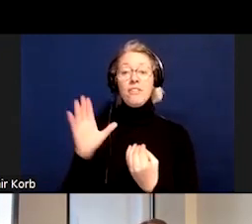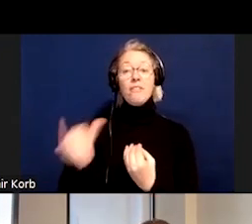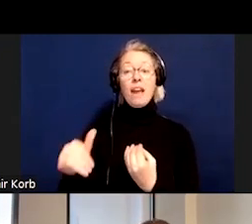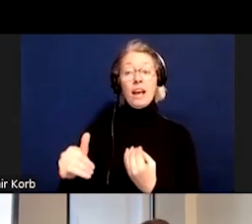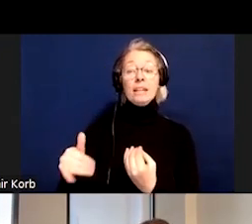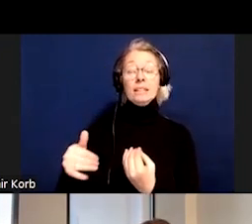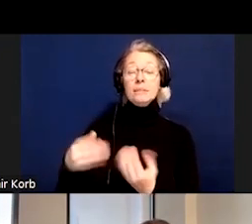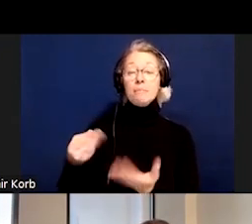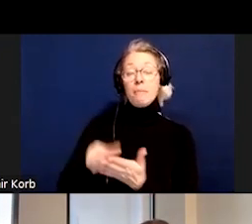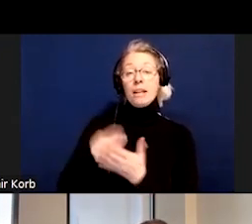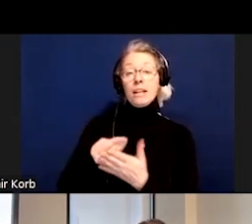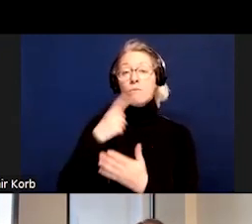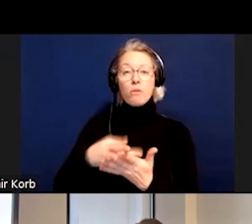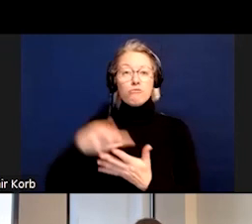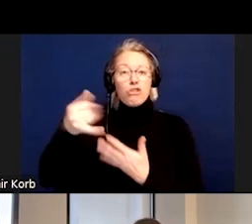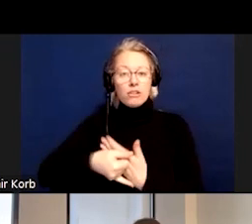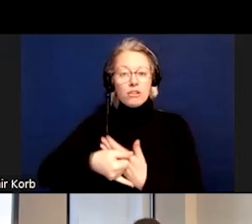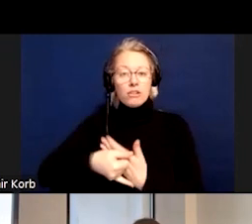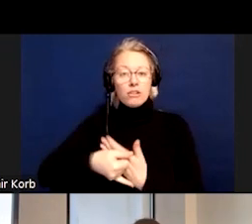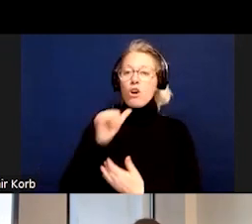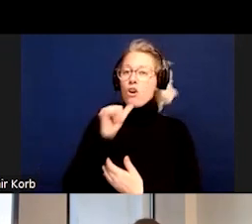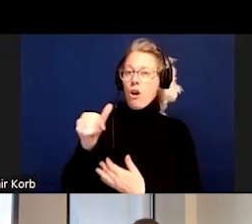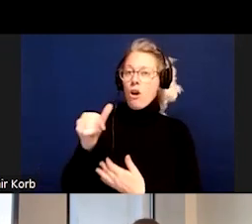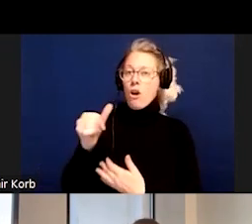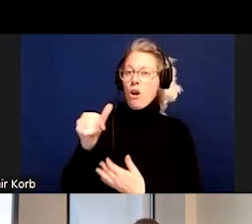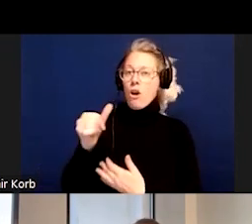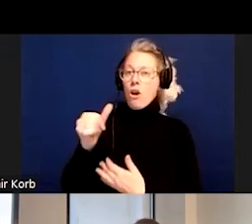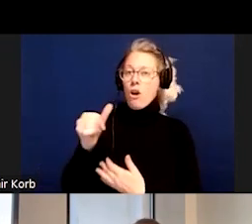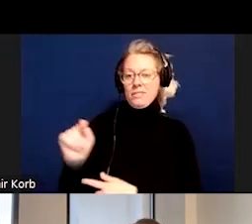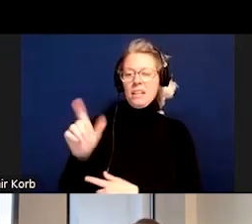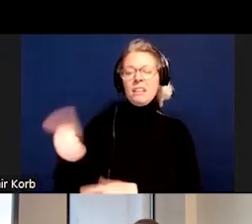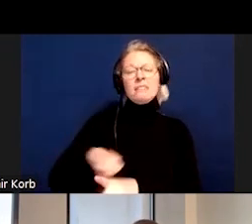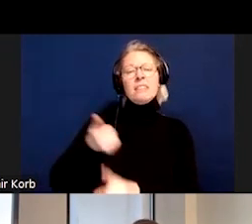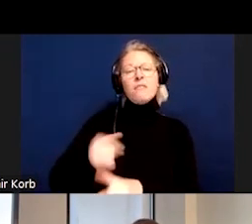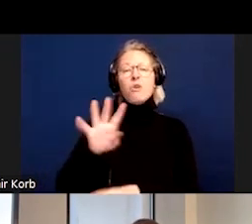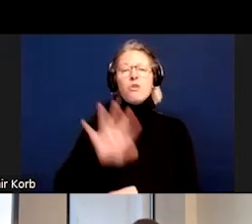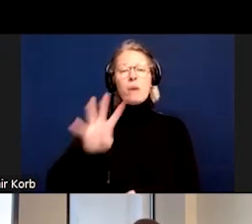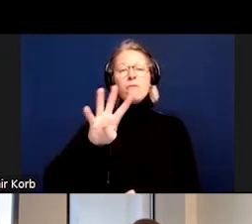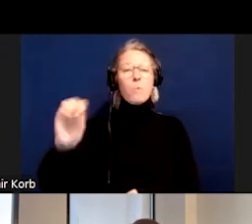This program typically has around a 40 per cent success rate. While organizations will